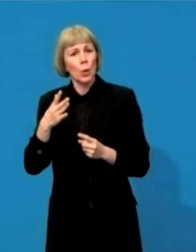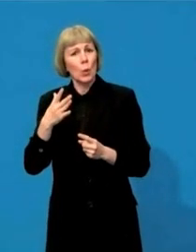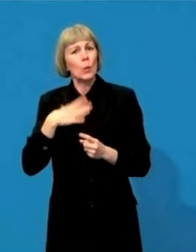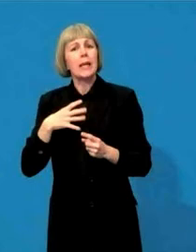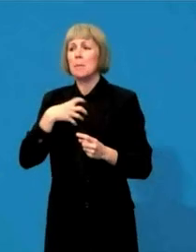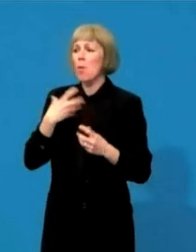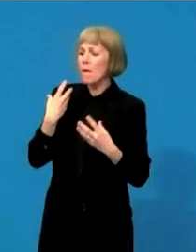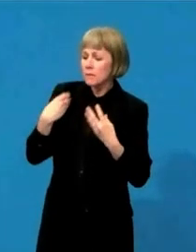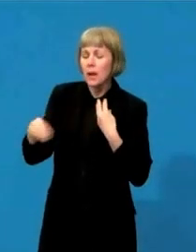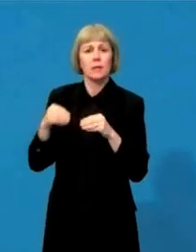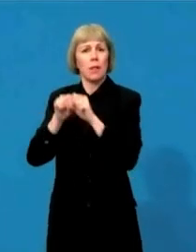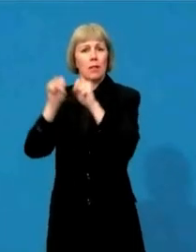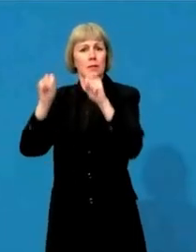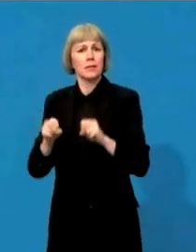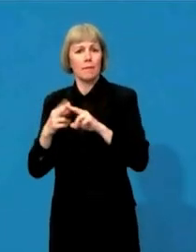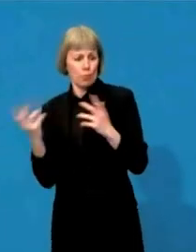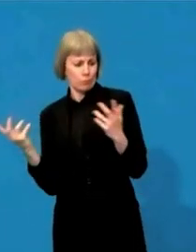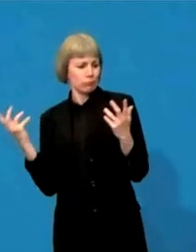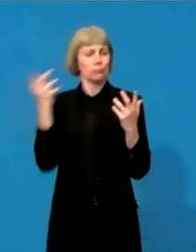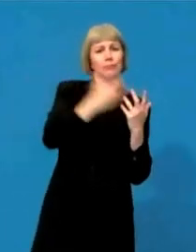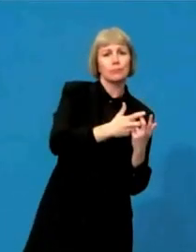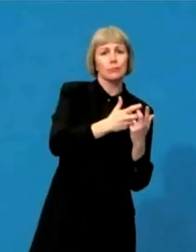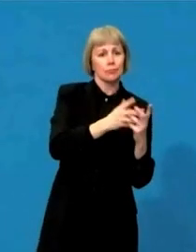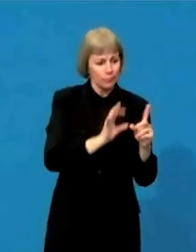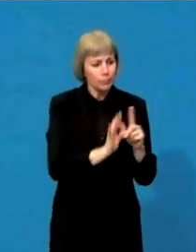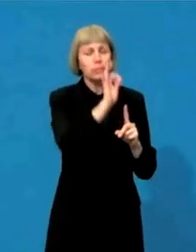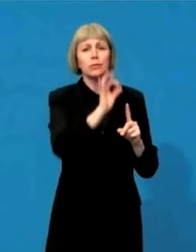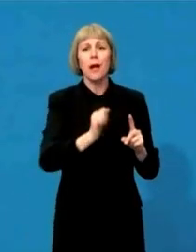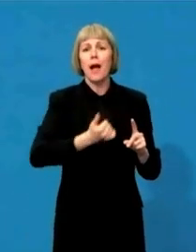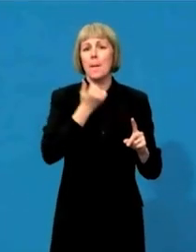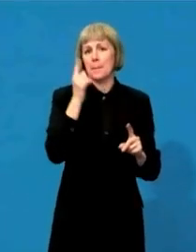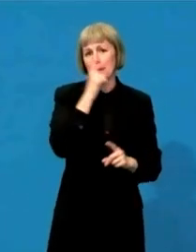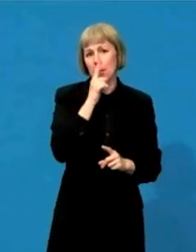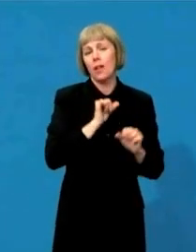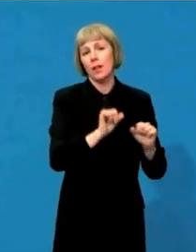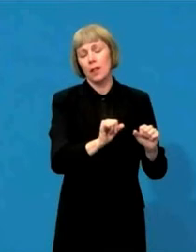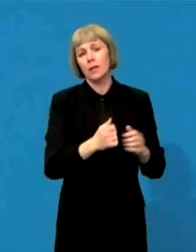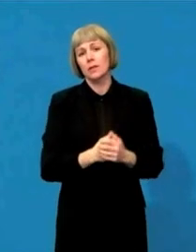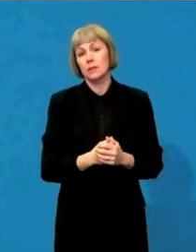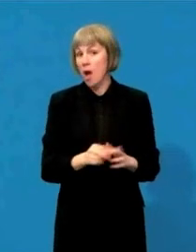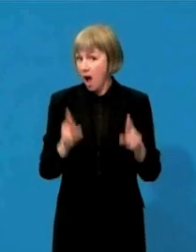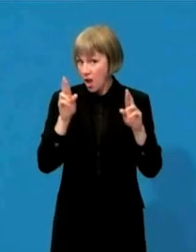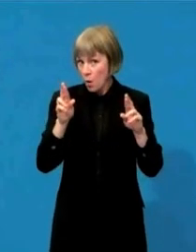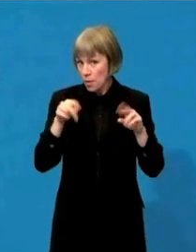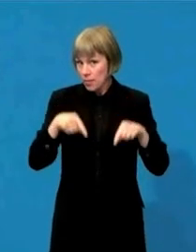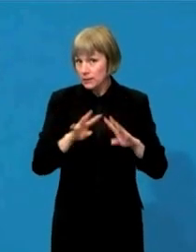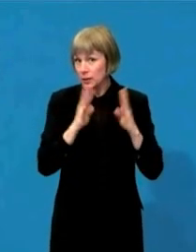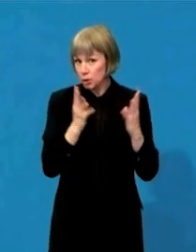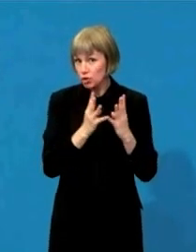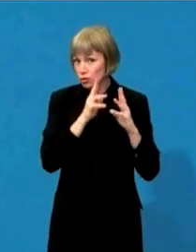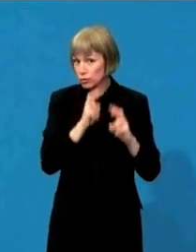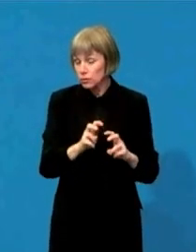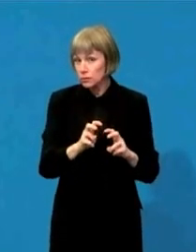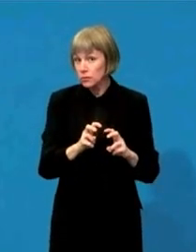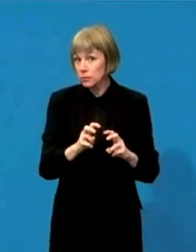And I really, really hope that the Commission does this, because we are very -